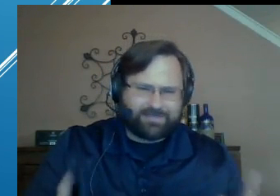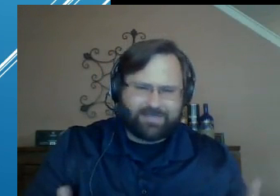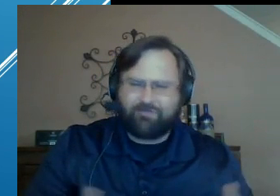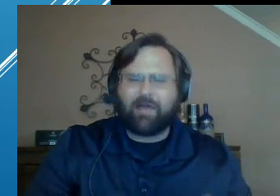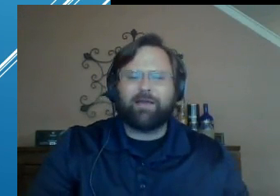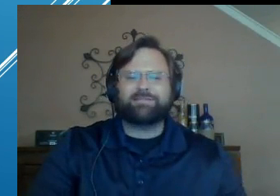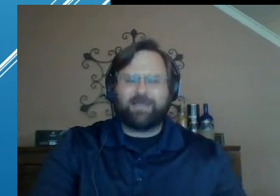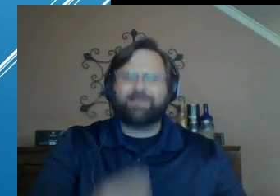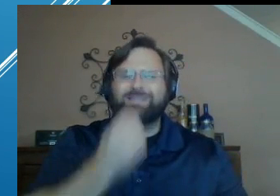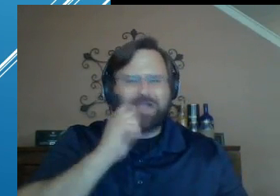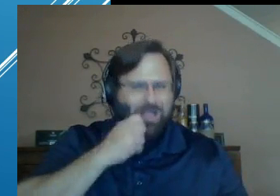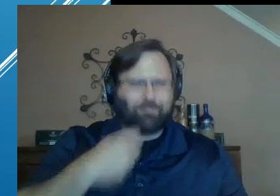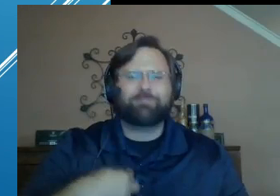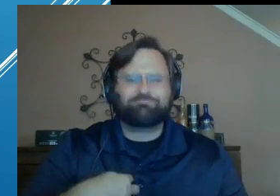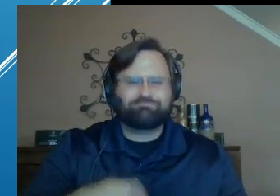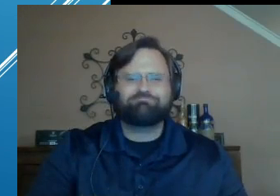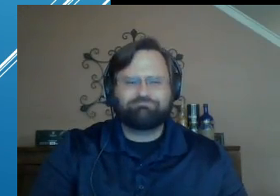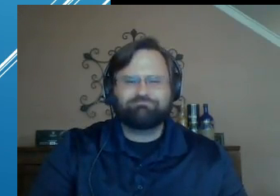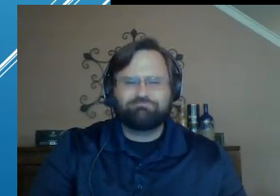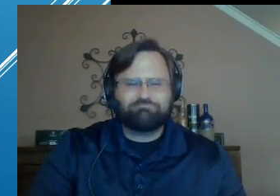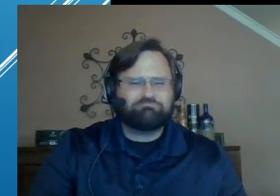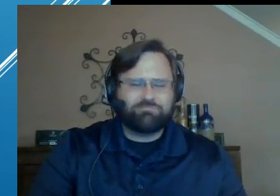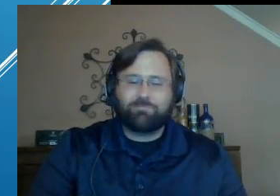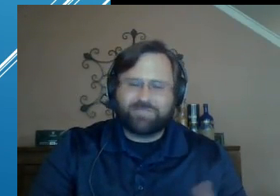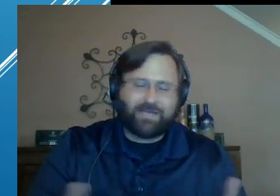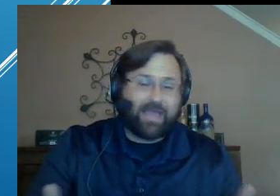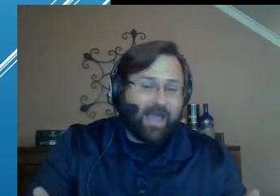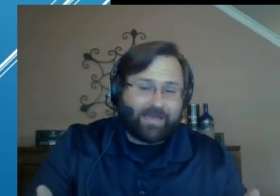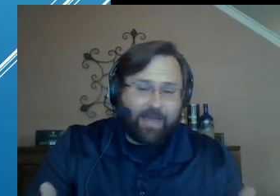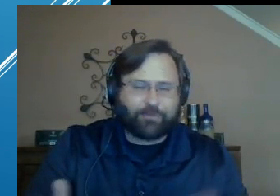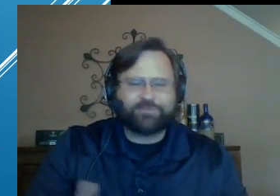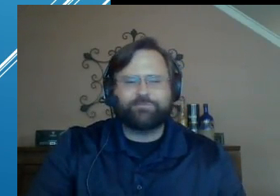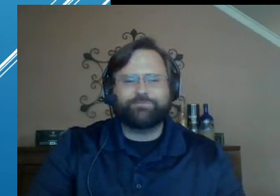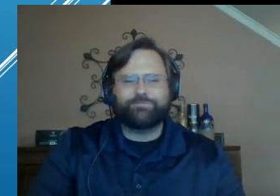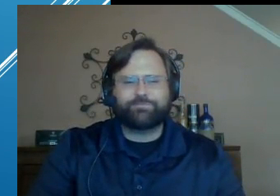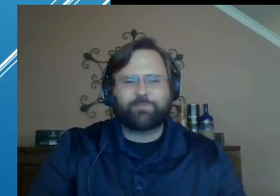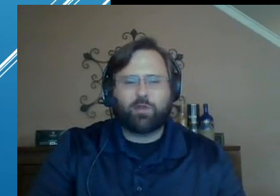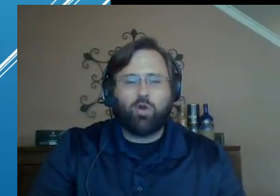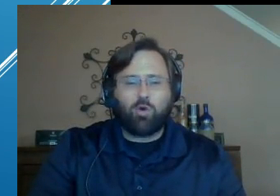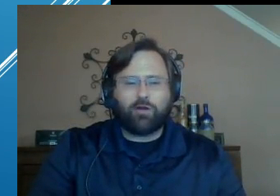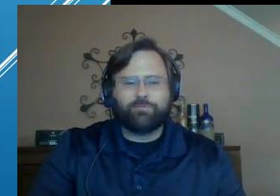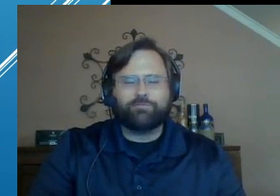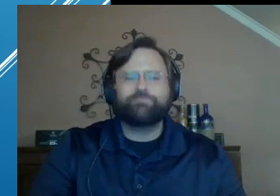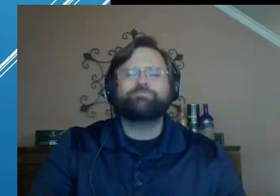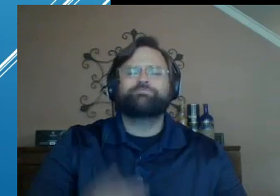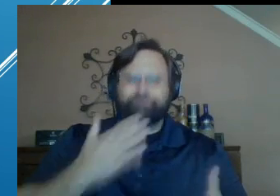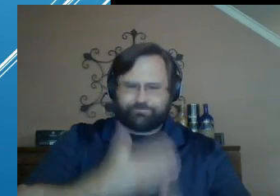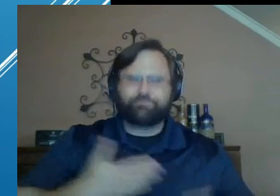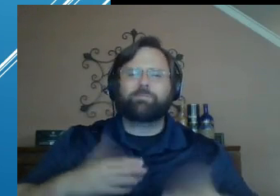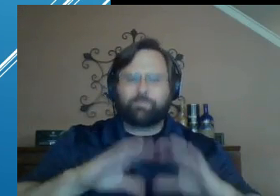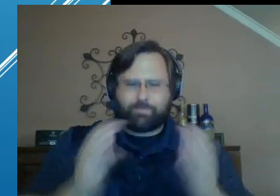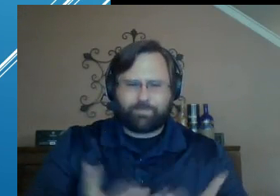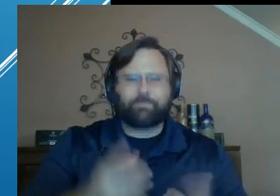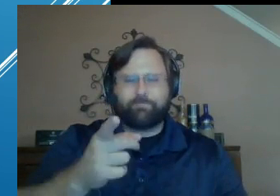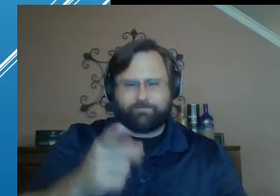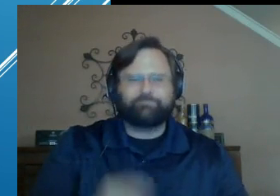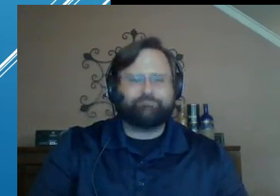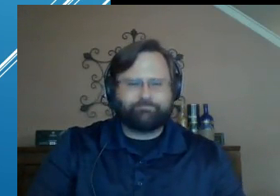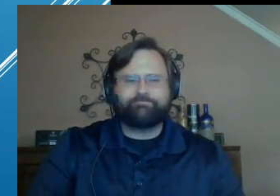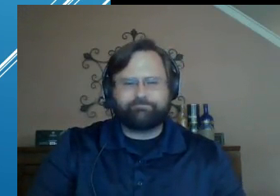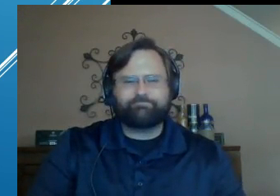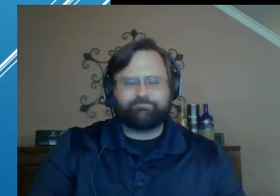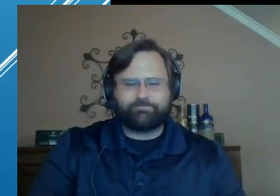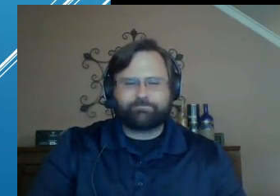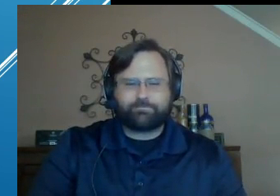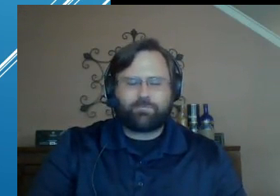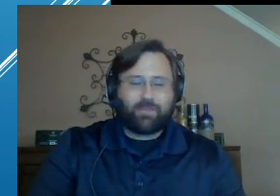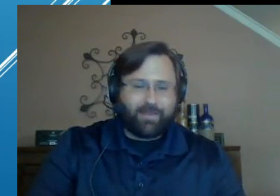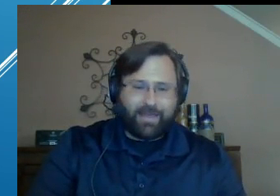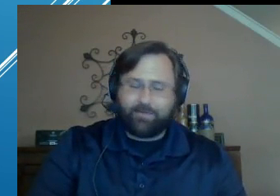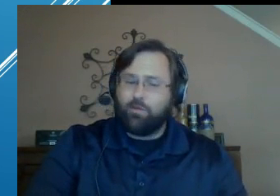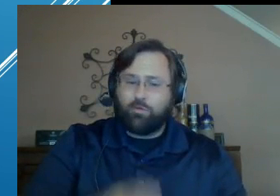myself i might sign to indicate I eat apples or again